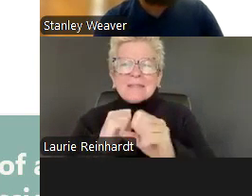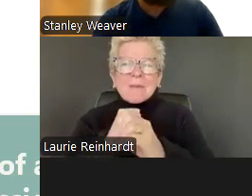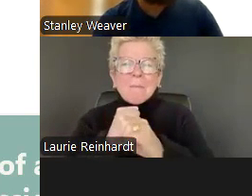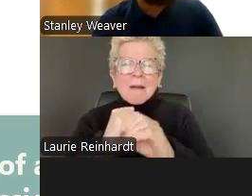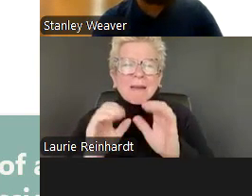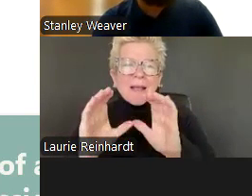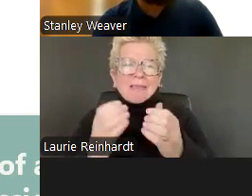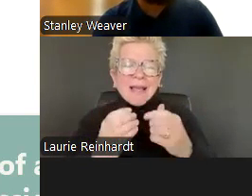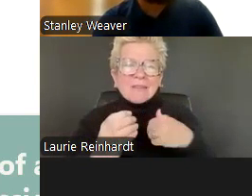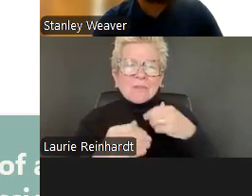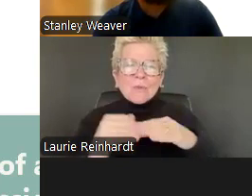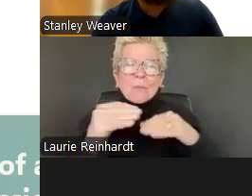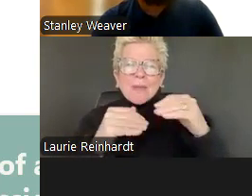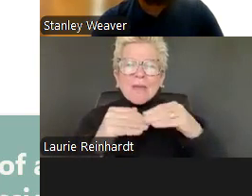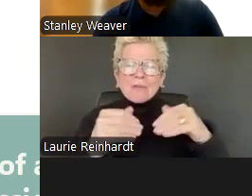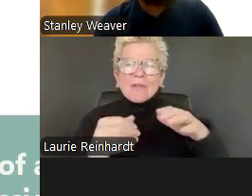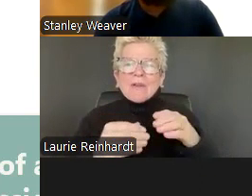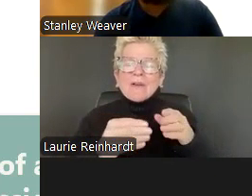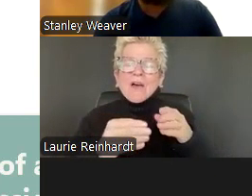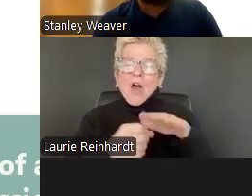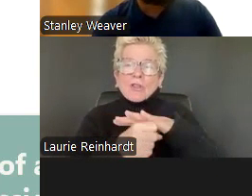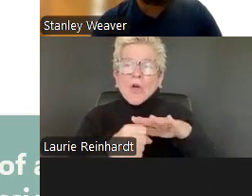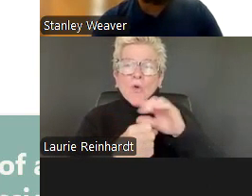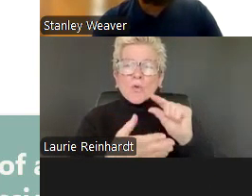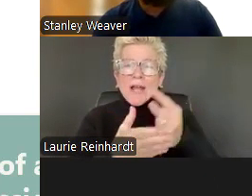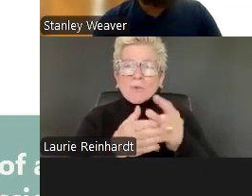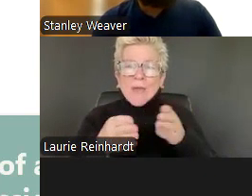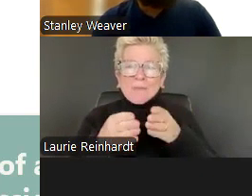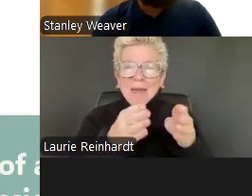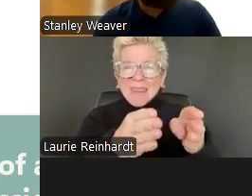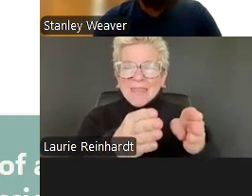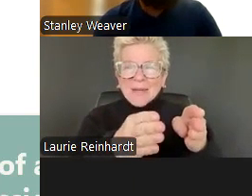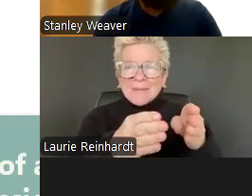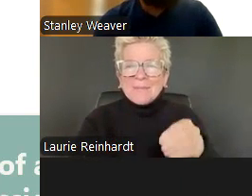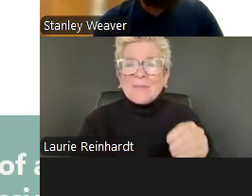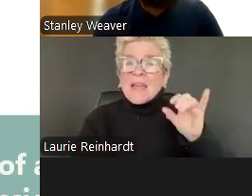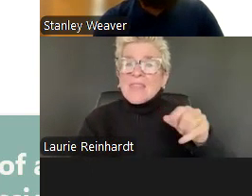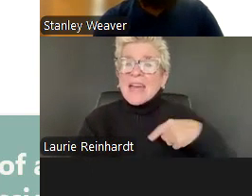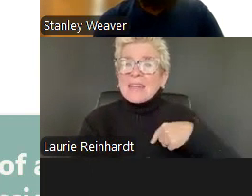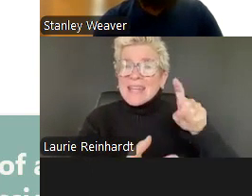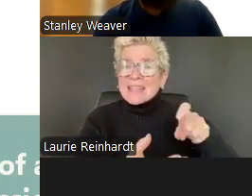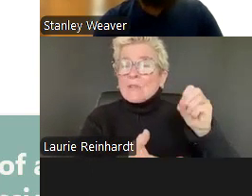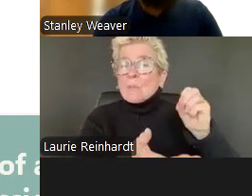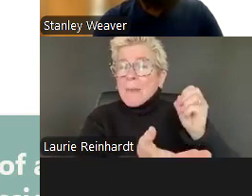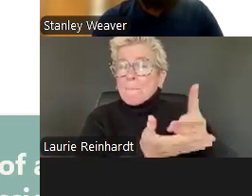graduation pathway a local graduation pathway does have to be approved by the office of OPI